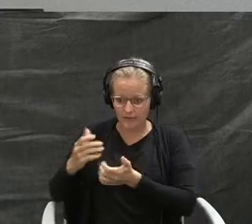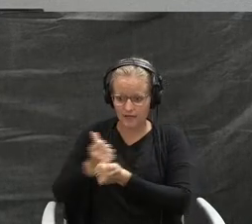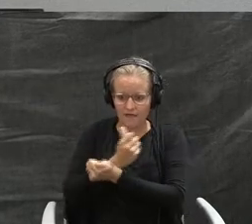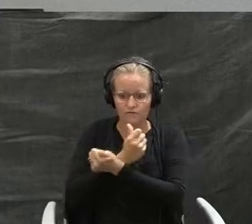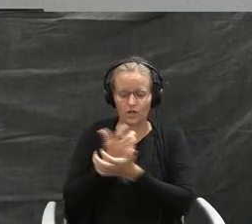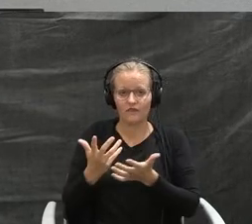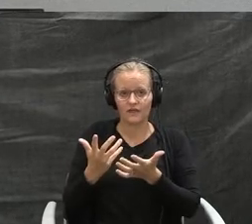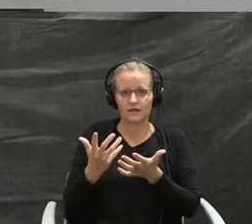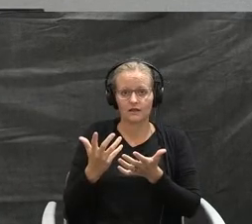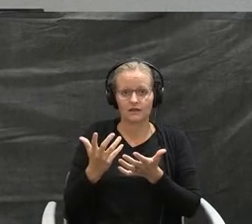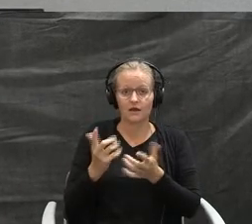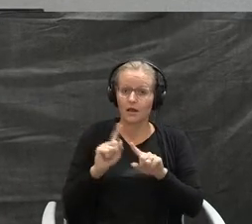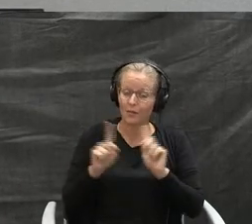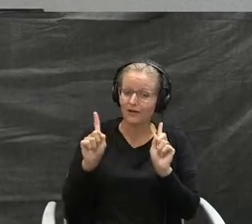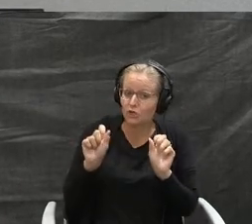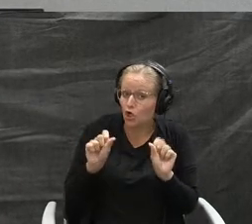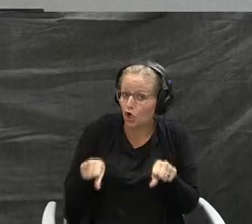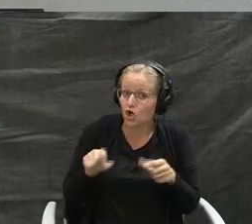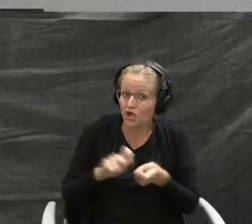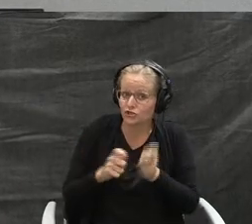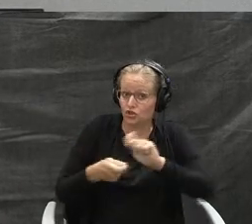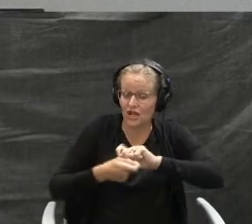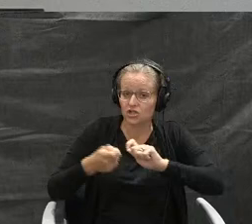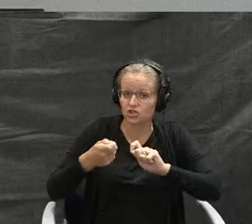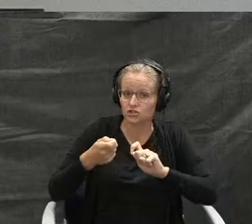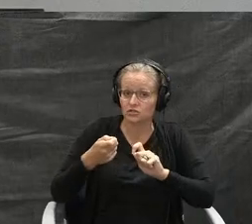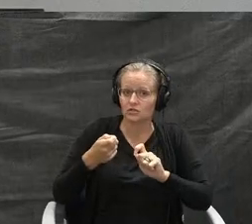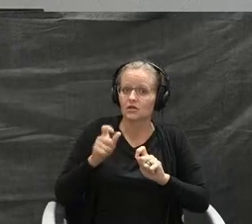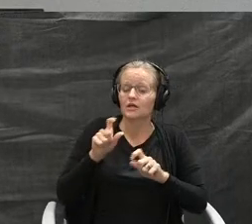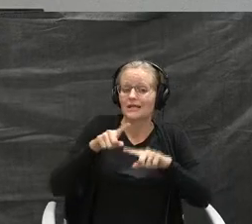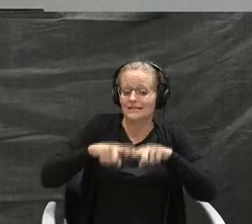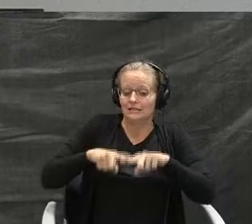those things could change. So we've gotta be sure to cover